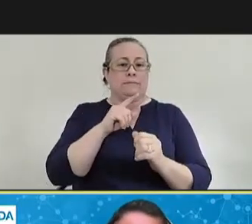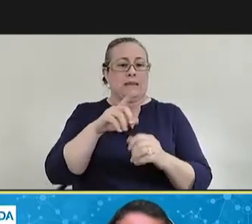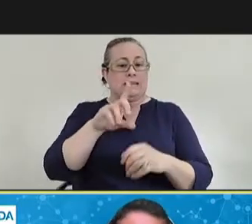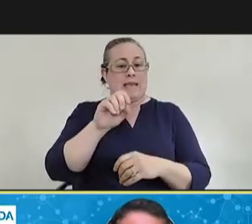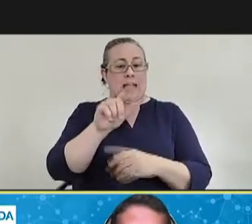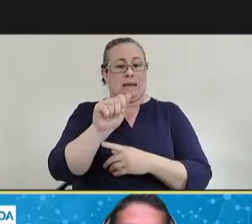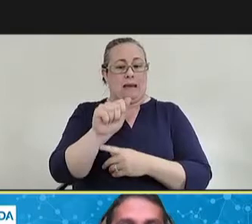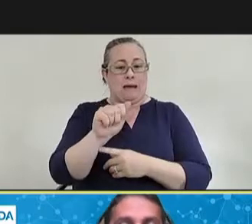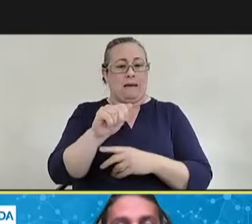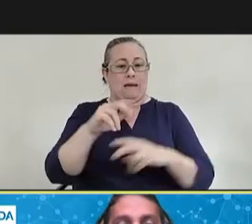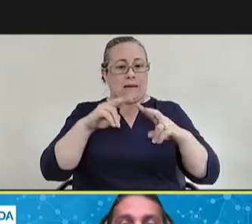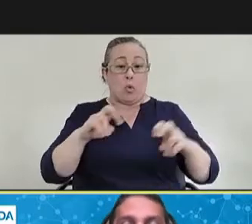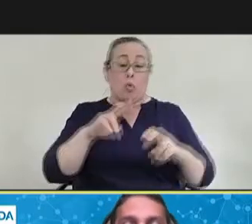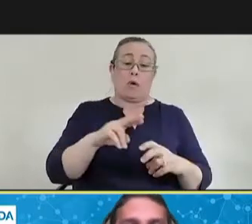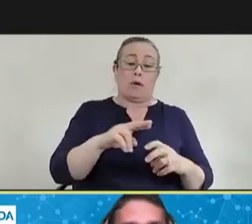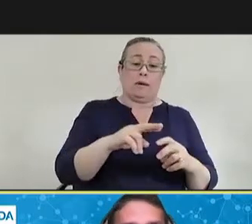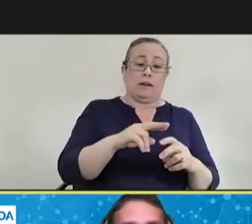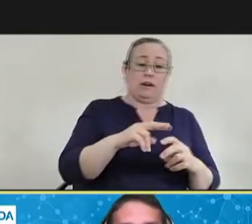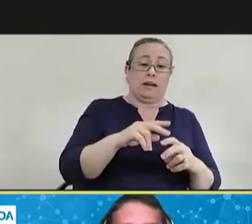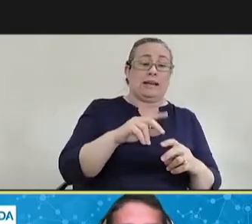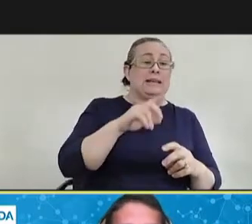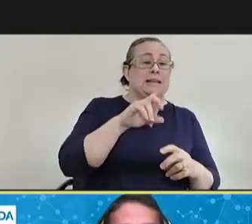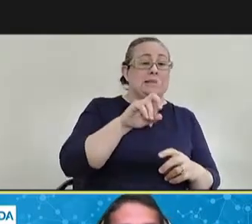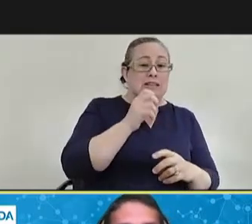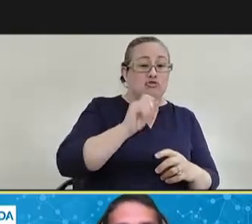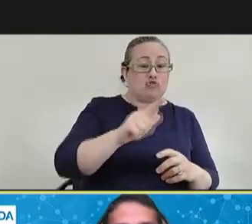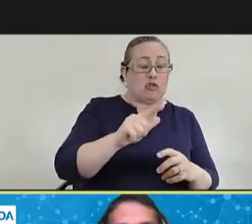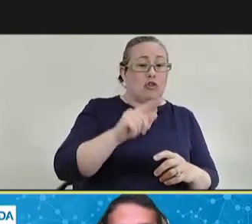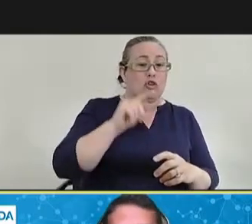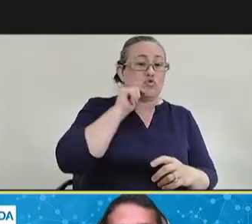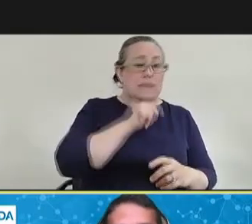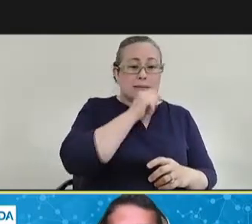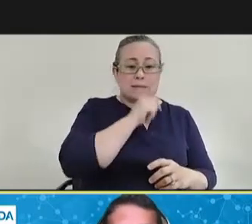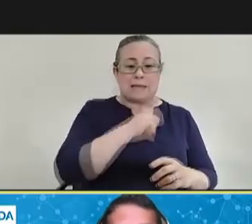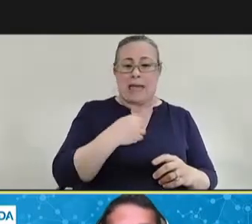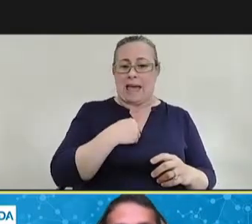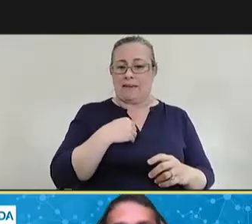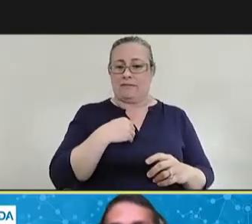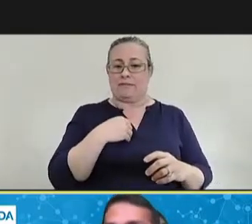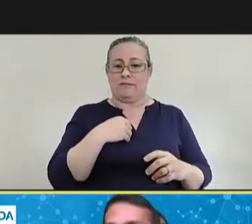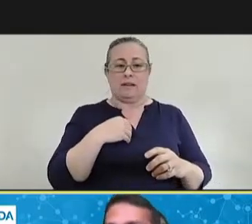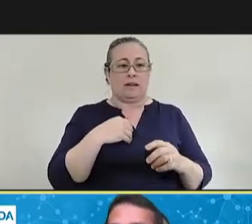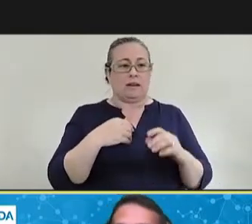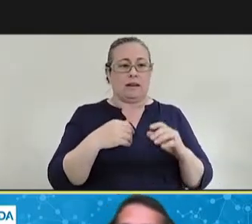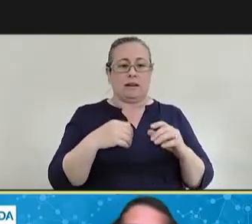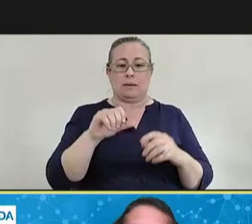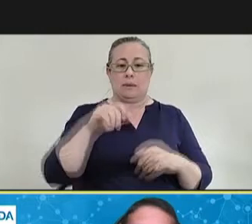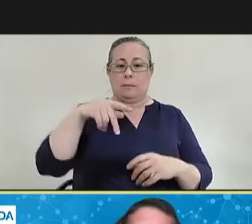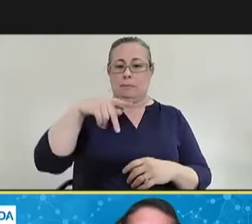digital twins where you're simulating placebo response of specific participants. And finally,